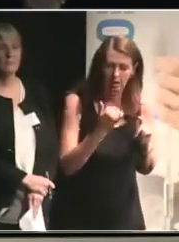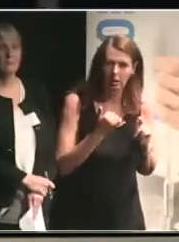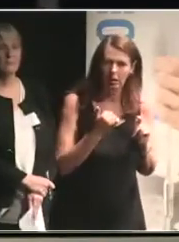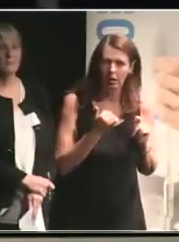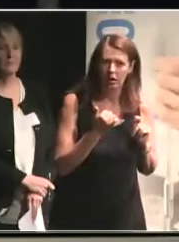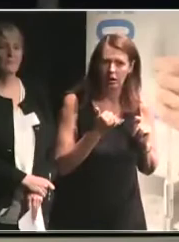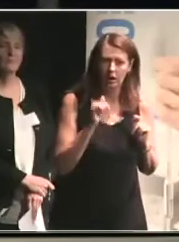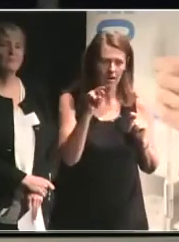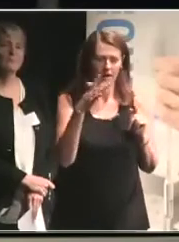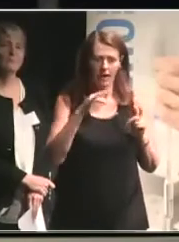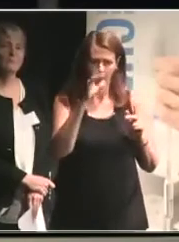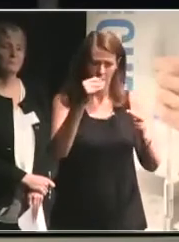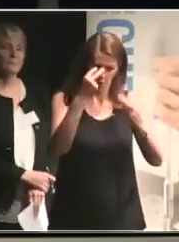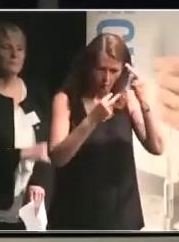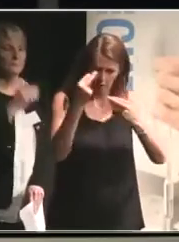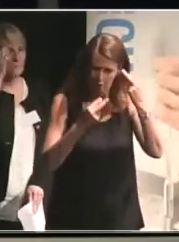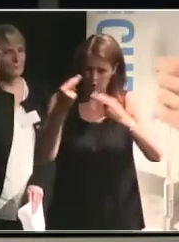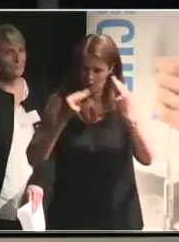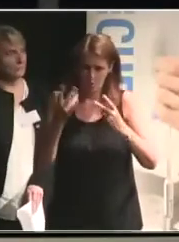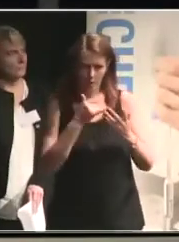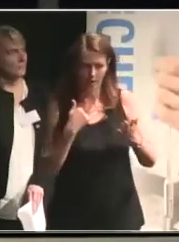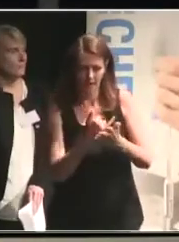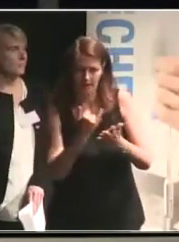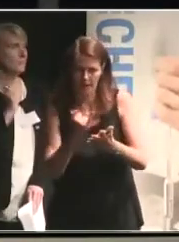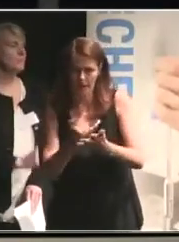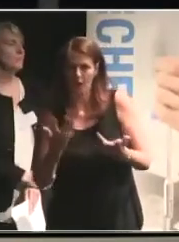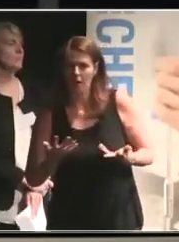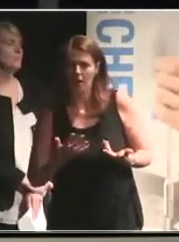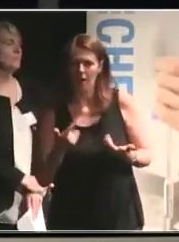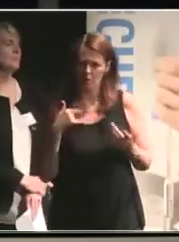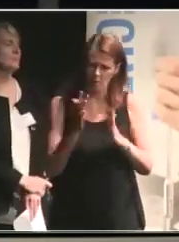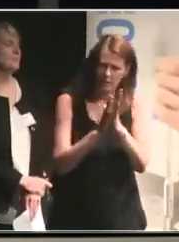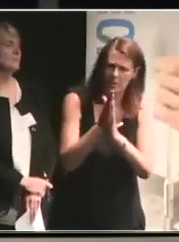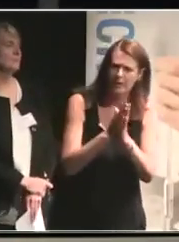Now everyone's looking at me where I’m failing. So where is the motivation of an organisation if